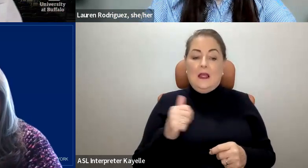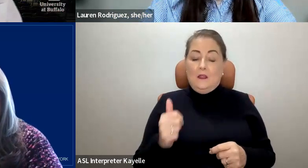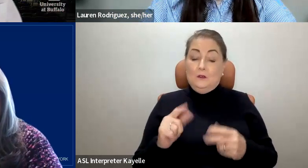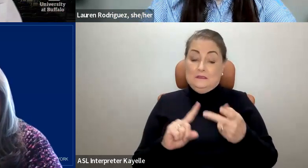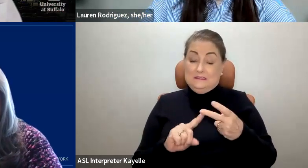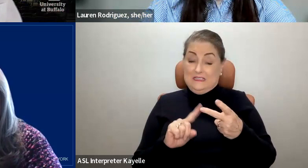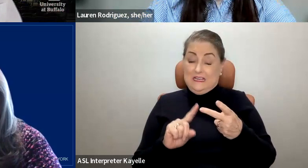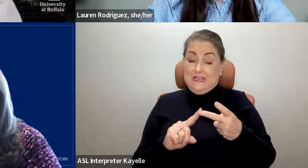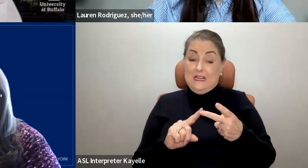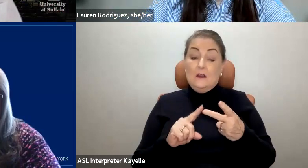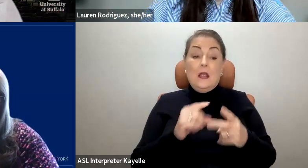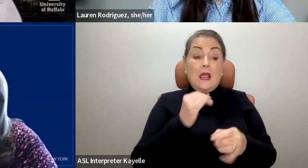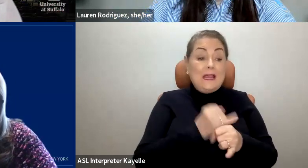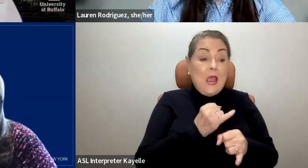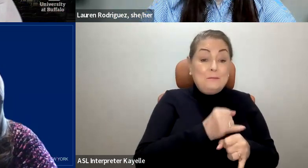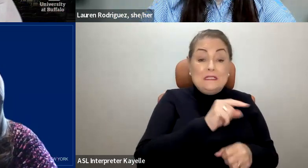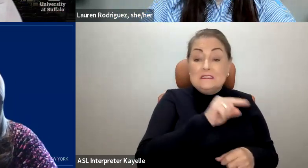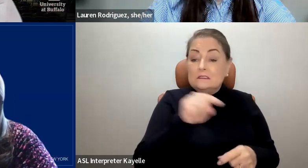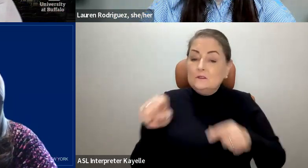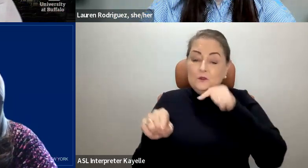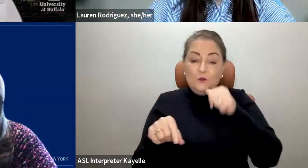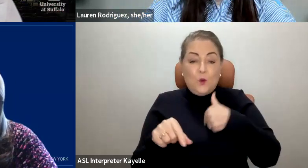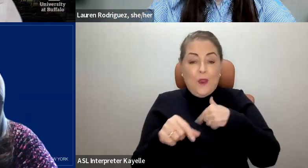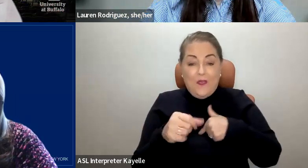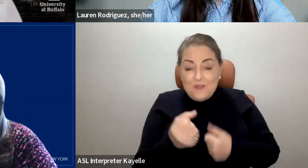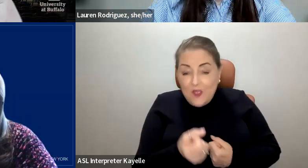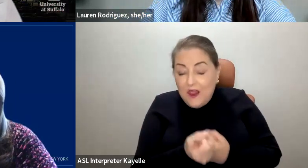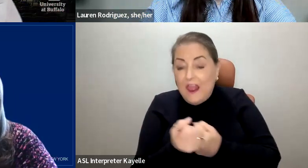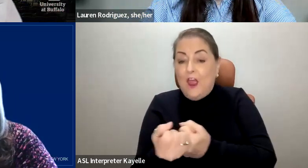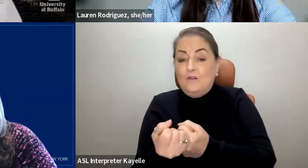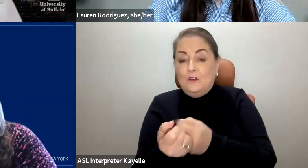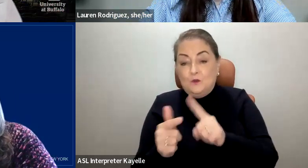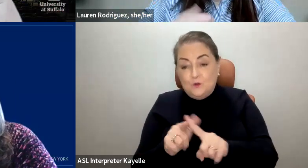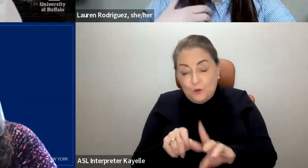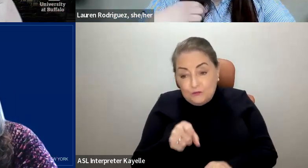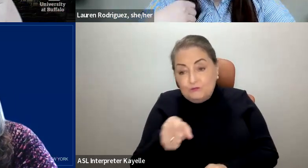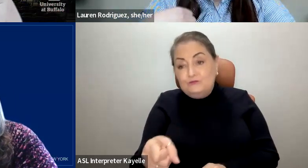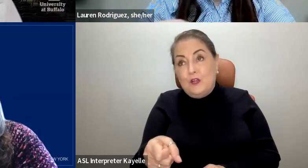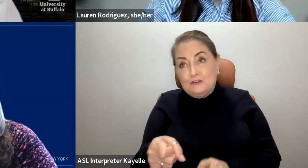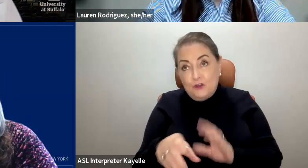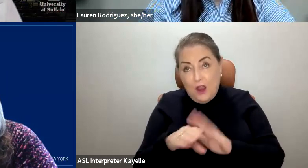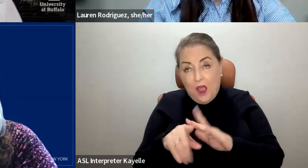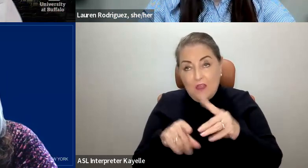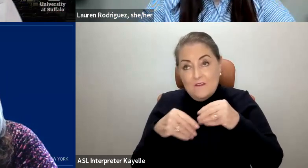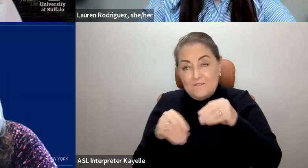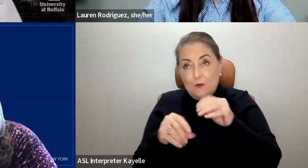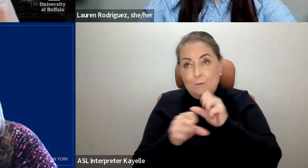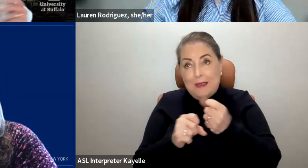campuses don't have the leverage to put pressure on their products and vendors to make their products more accessible.